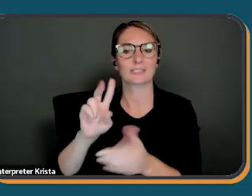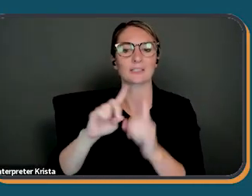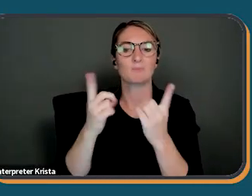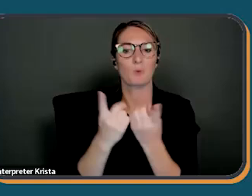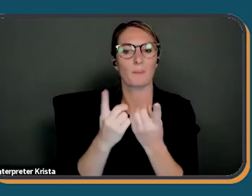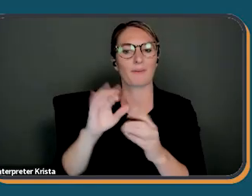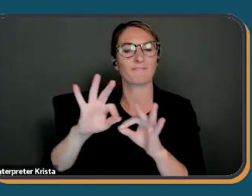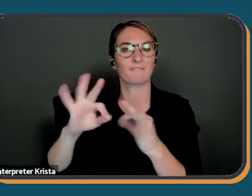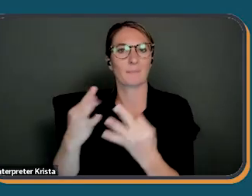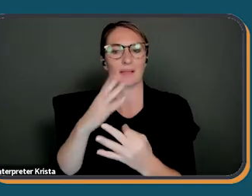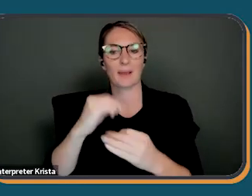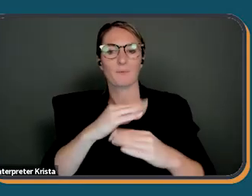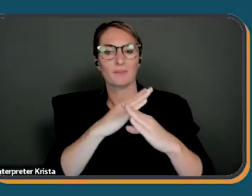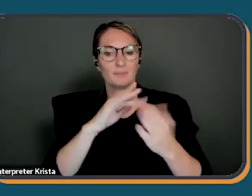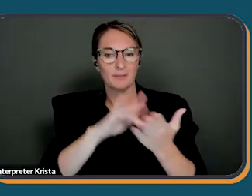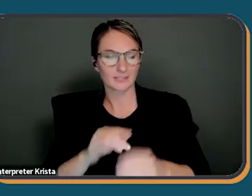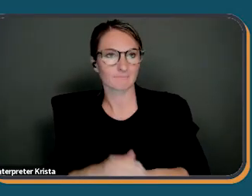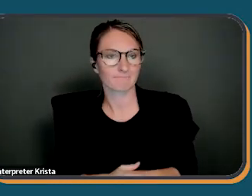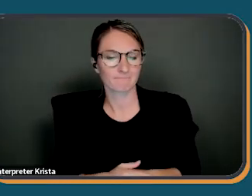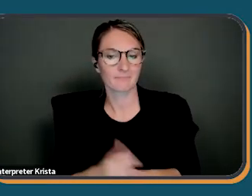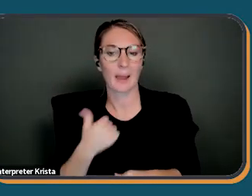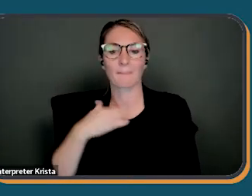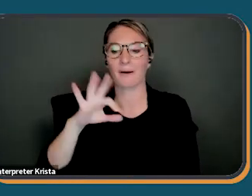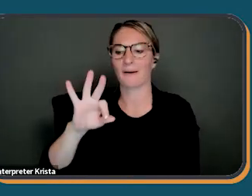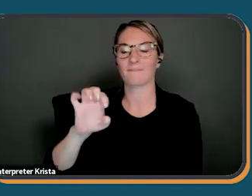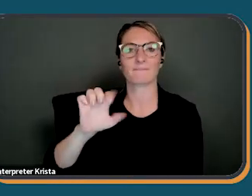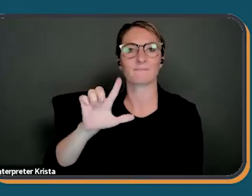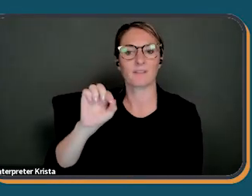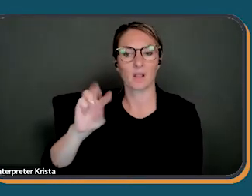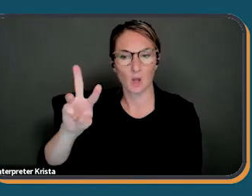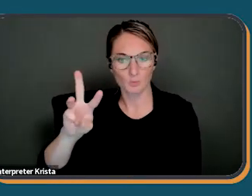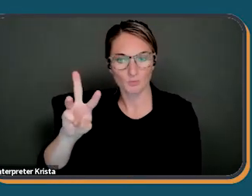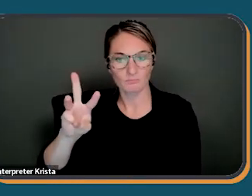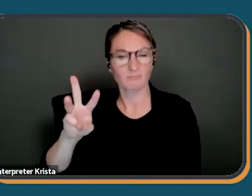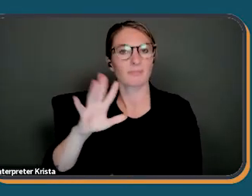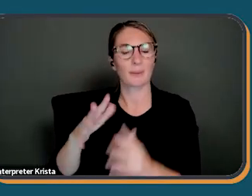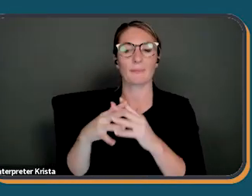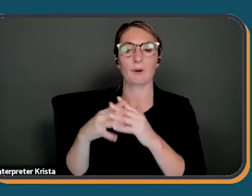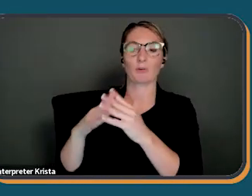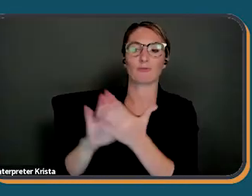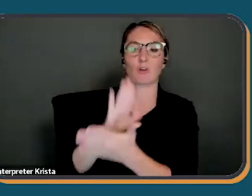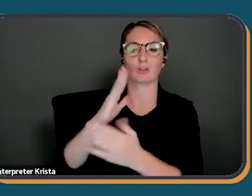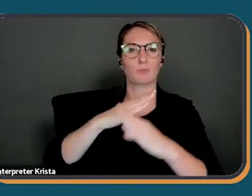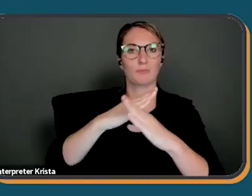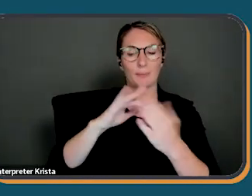and I'm a person with acquired disabilities with my first permanent disability at age 7,